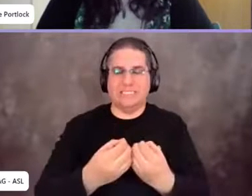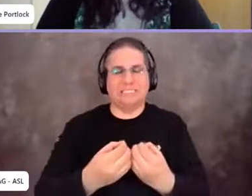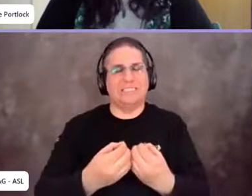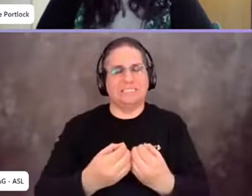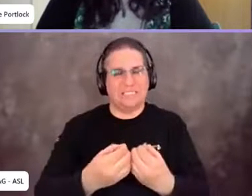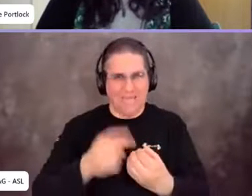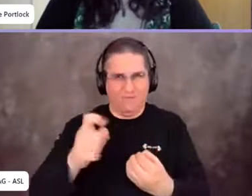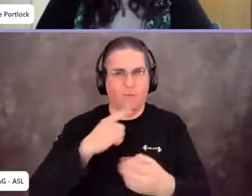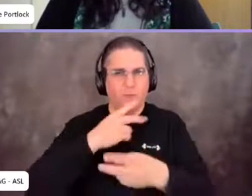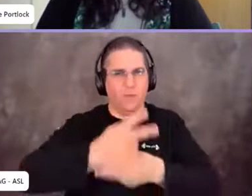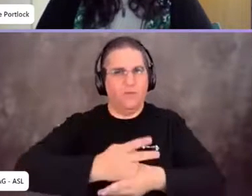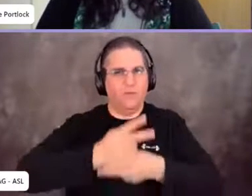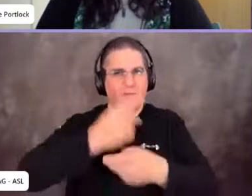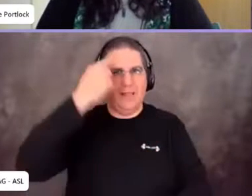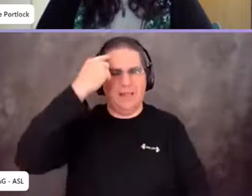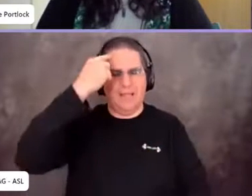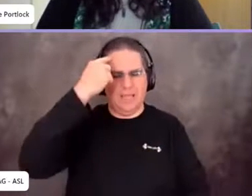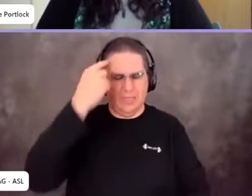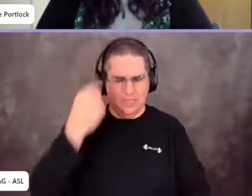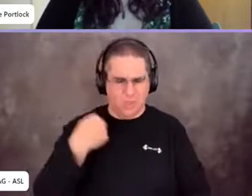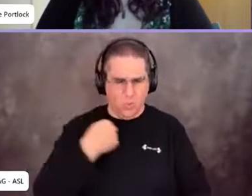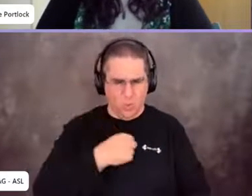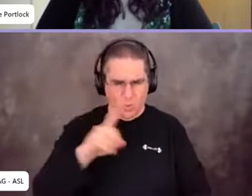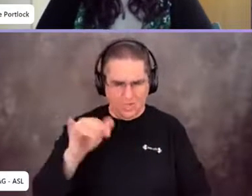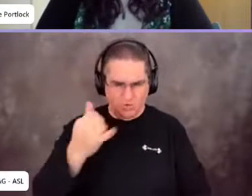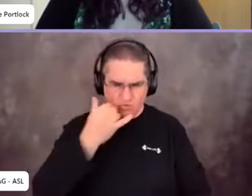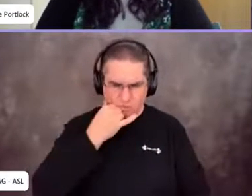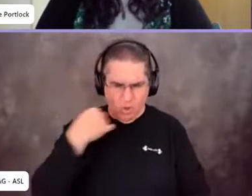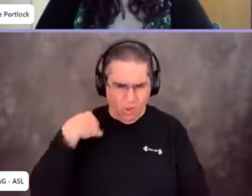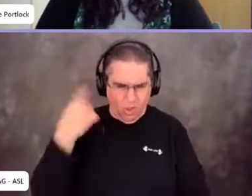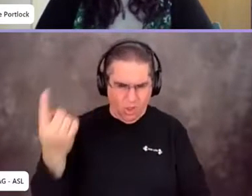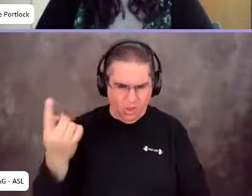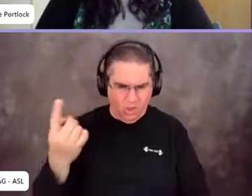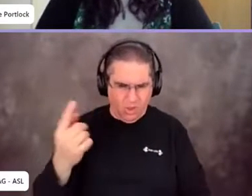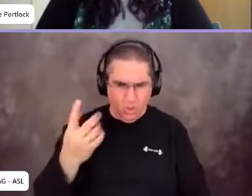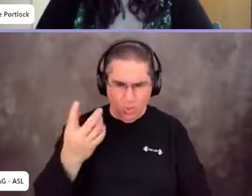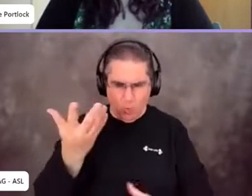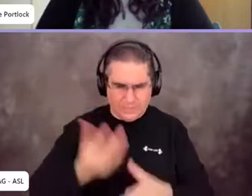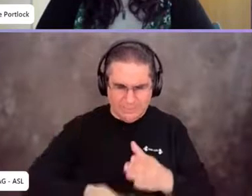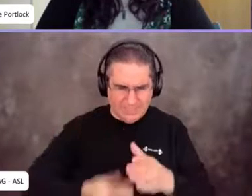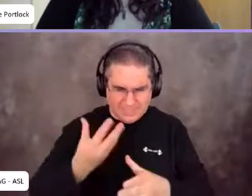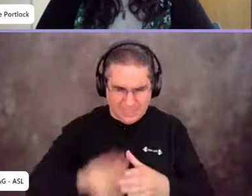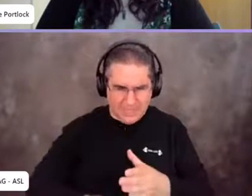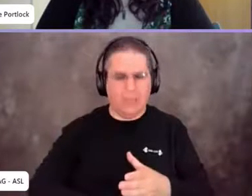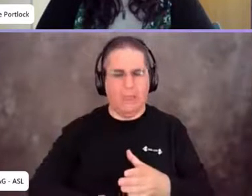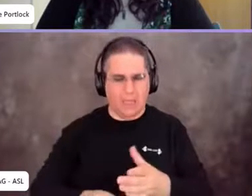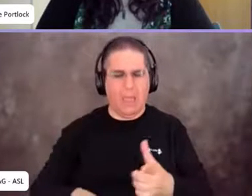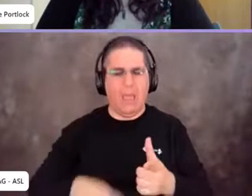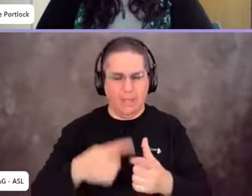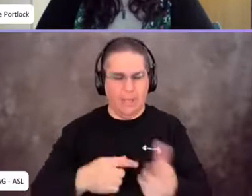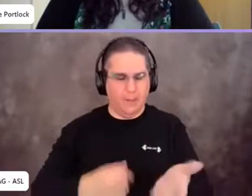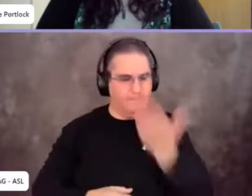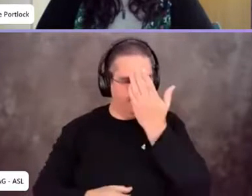things that are binding in a lawsuit there. So organizations really need to think deeply about what